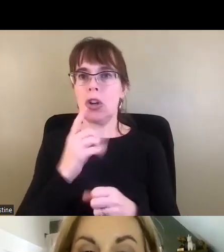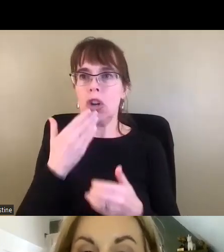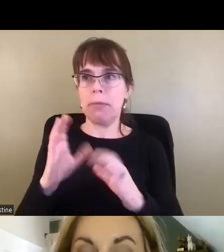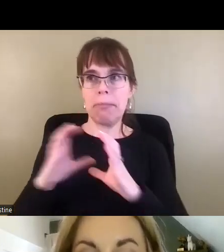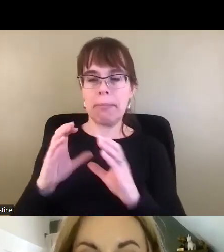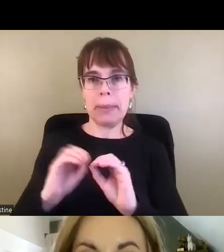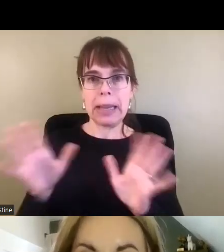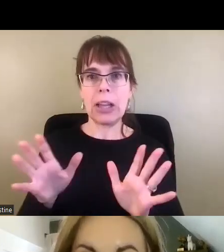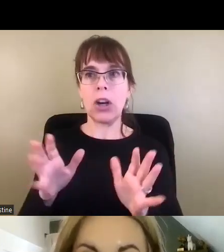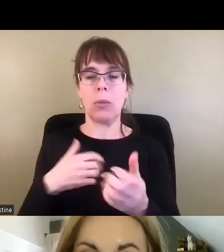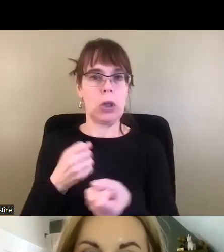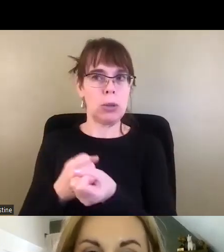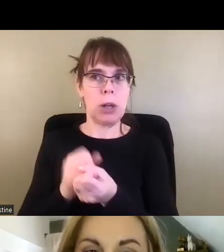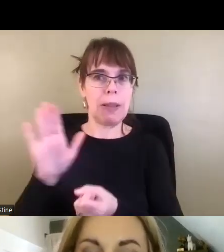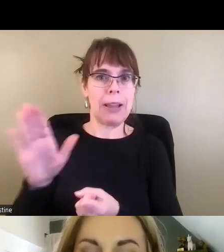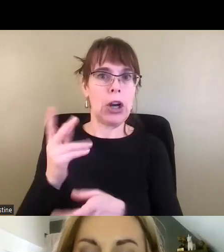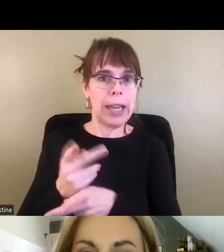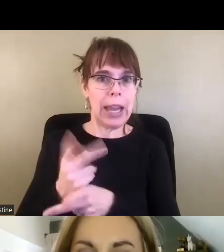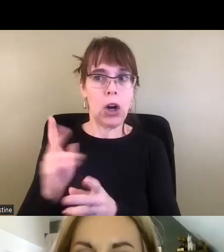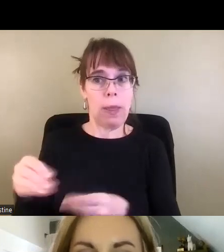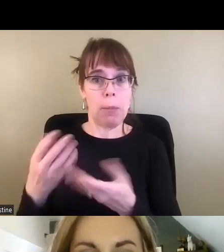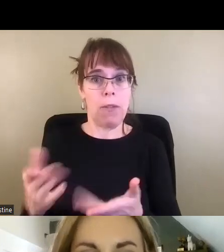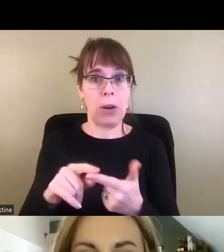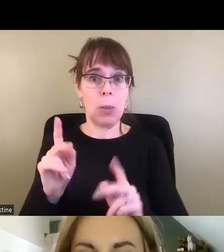that we're supporting the care that they're providing, and that they know how to contact